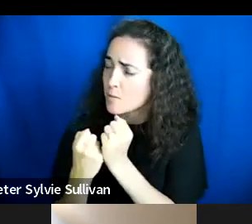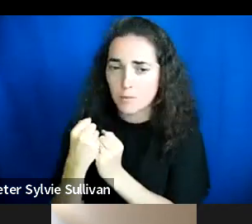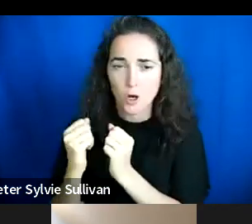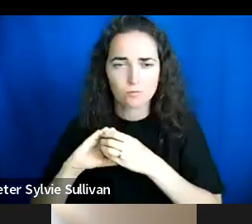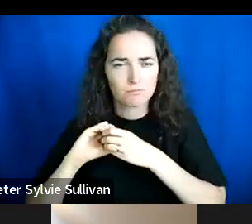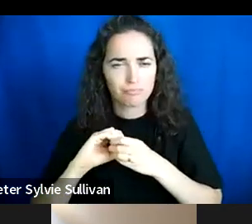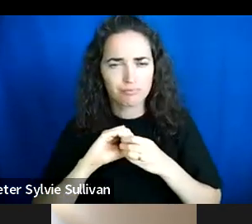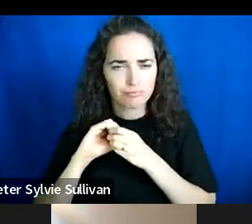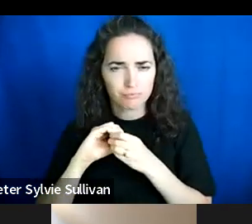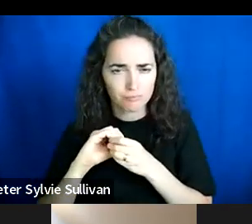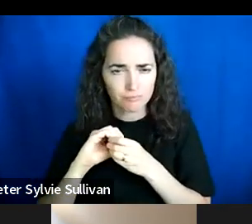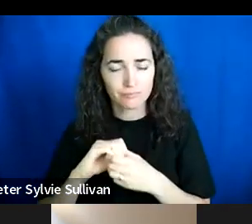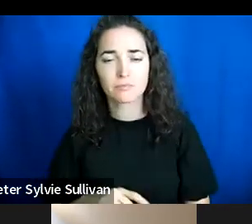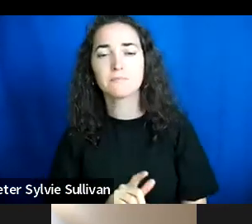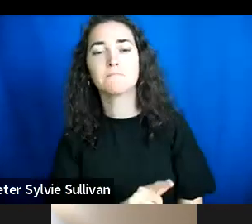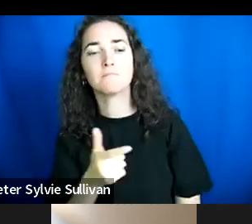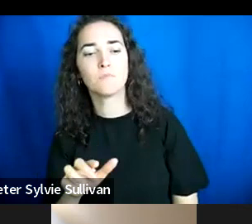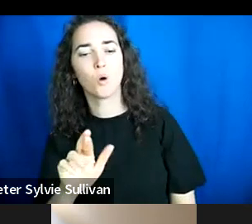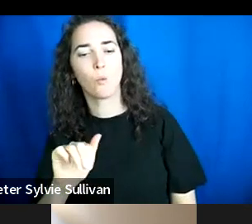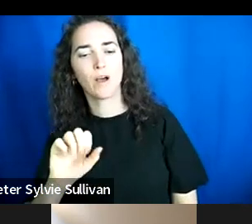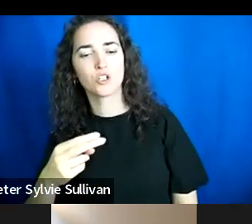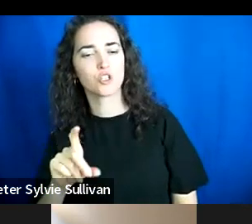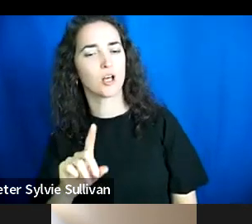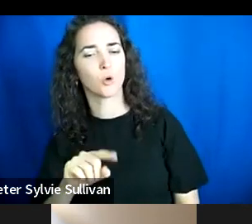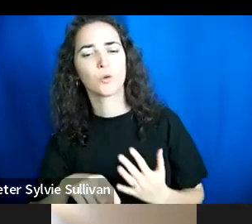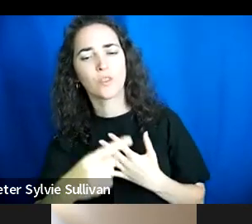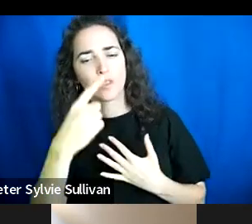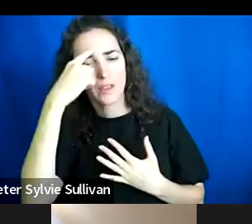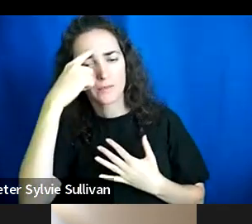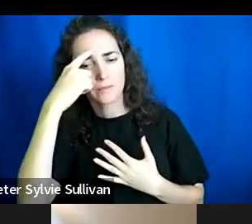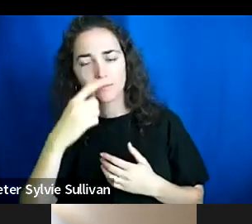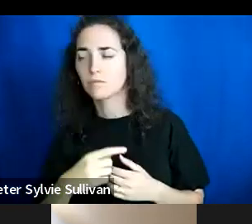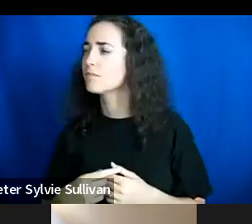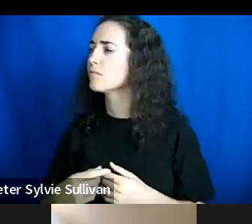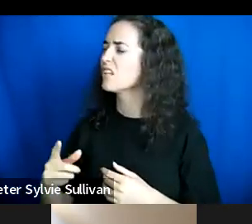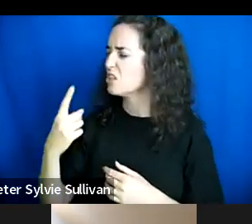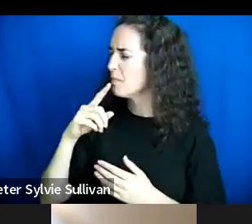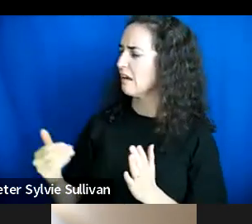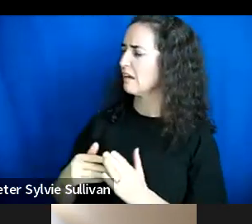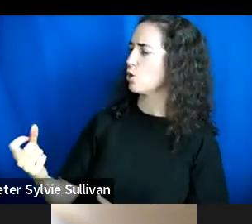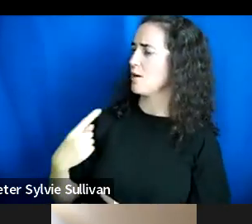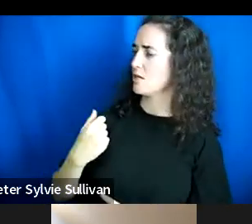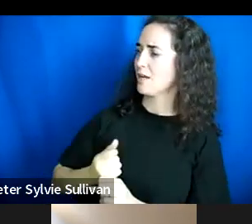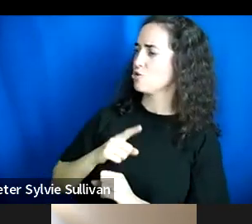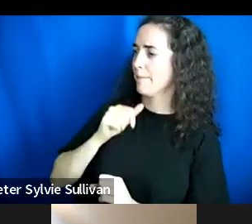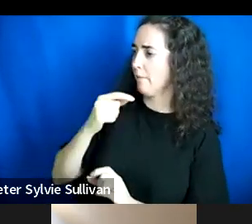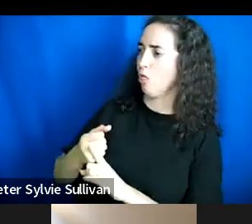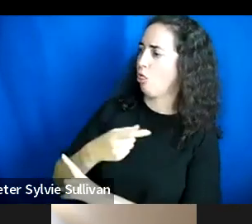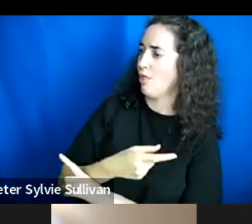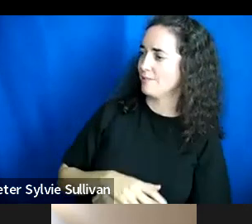that so, Rashad, what is your take on this question? You. You might repeat the question one more time. Just make sure I do answer correctly, absolutely.